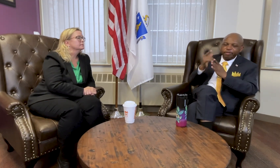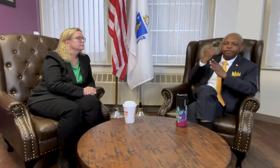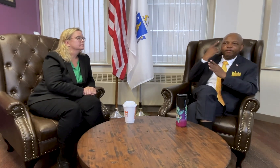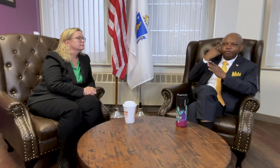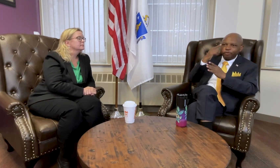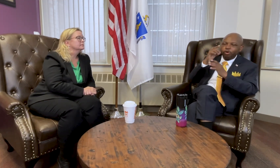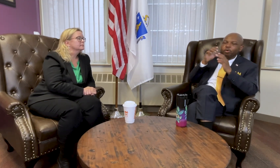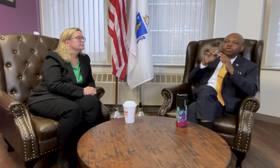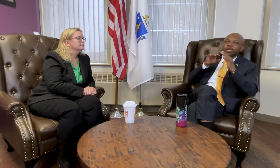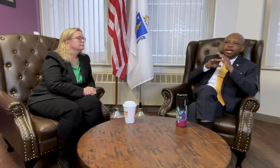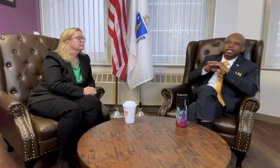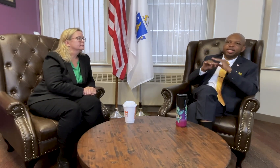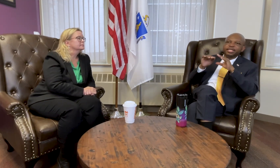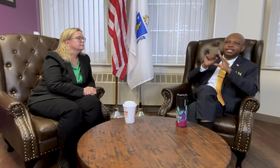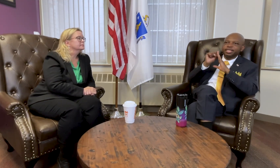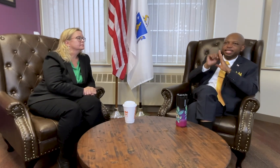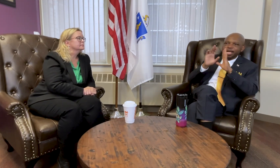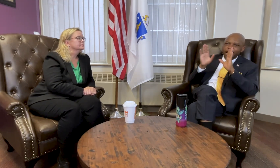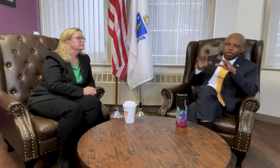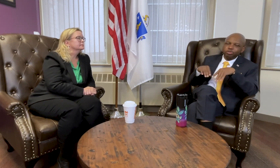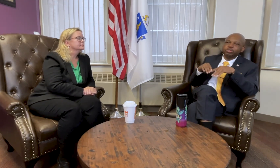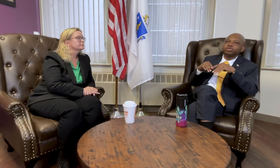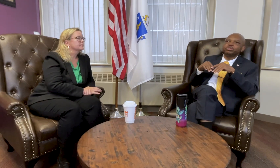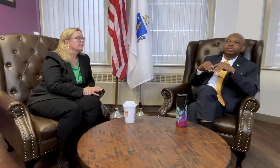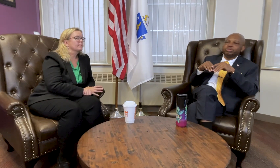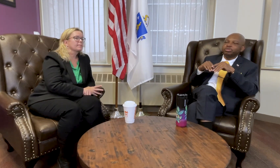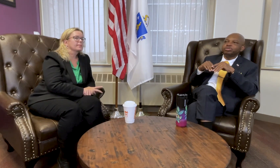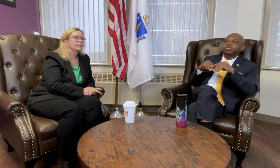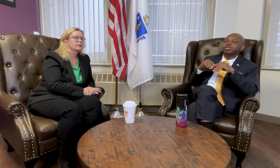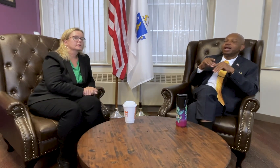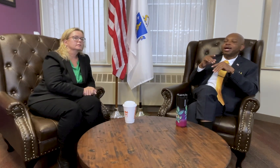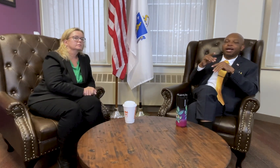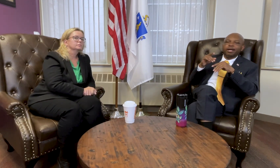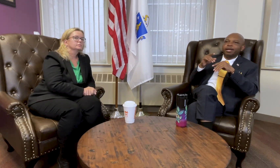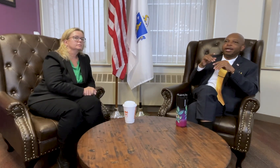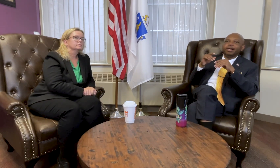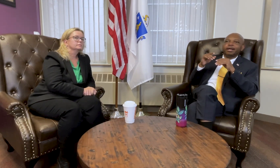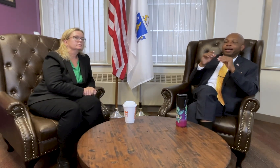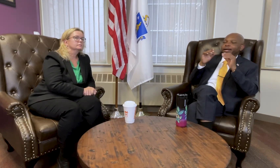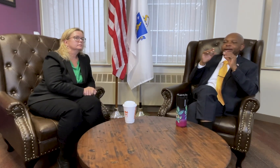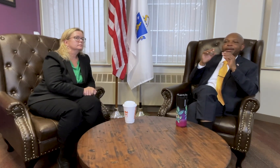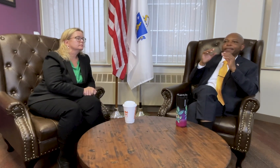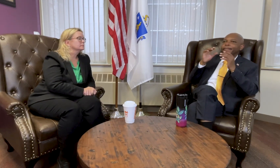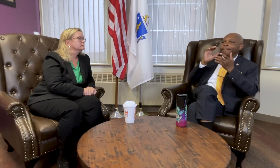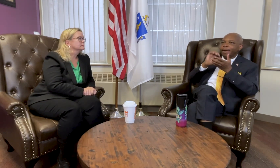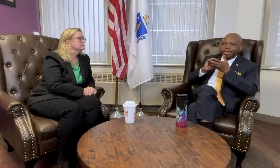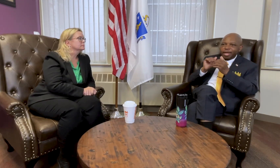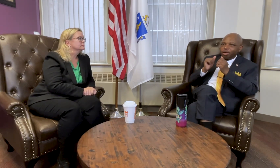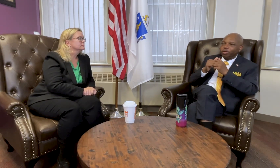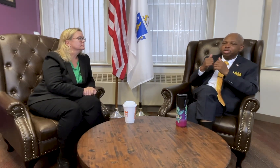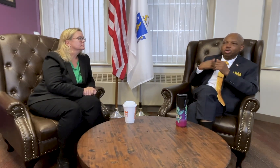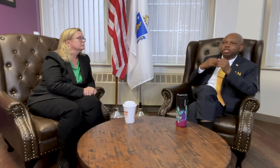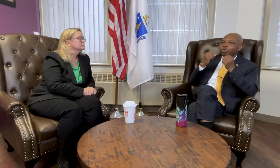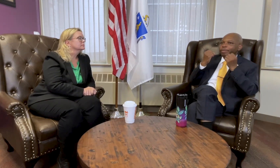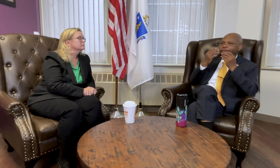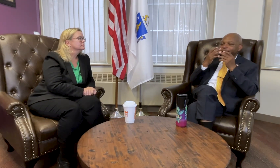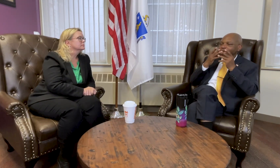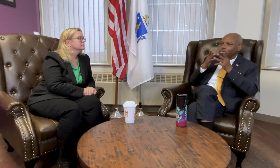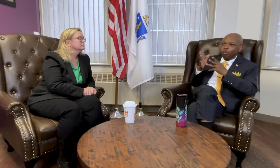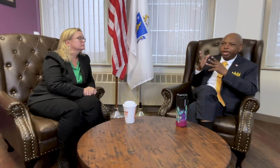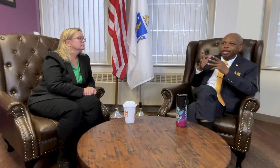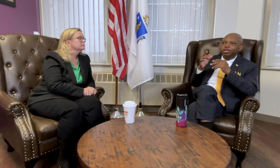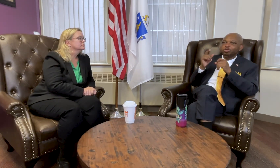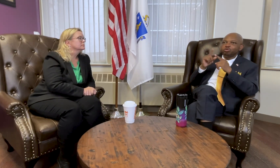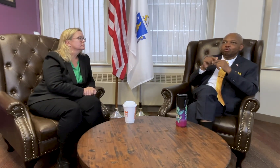advocate for accessibility at our State House. He has partnered with us in many ways to make things